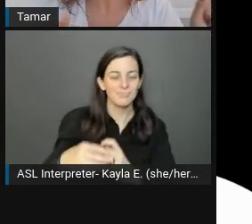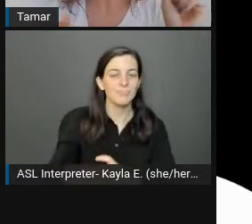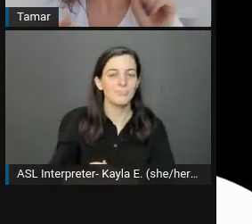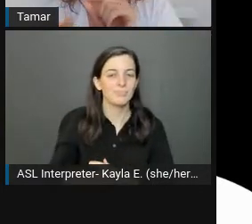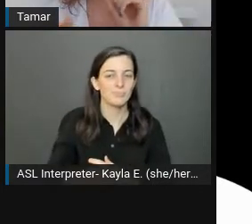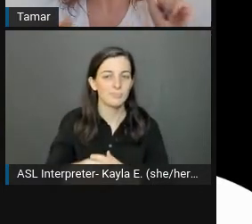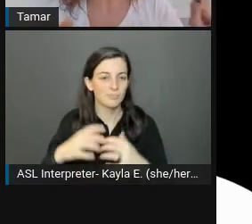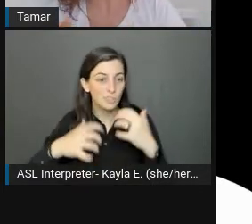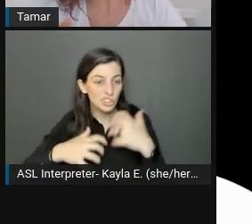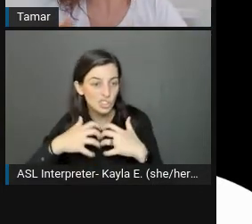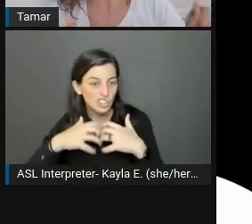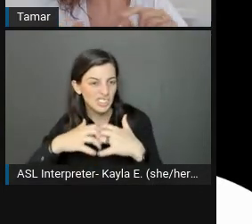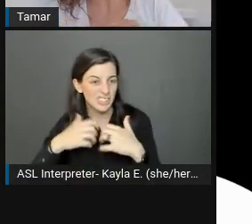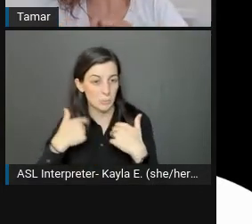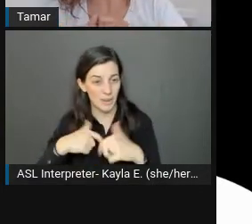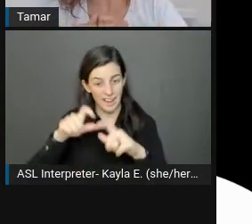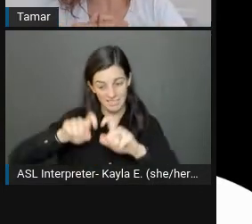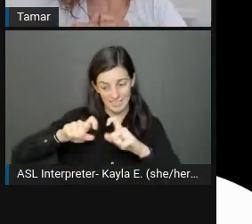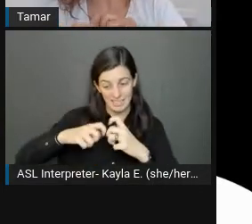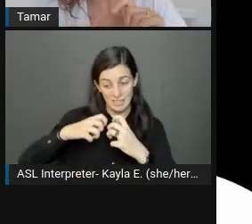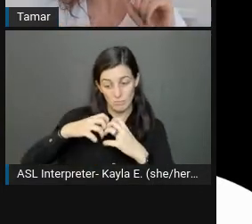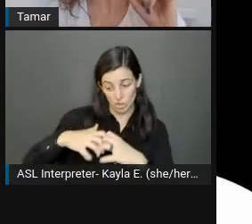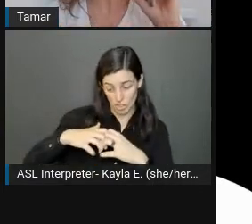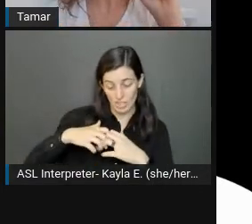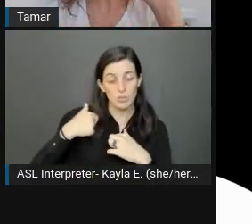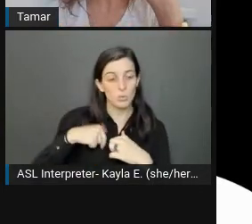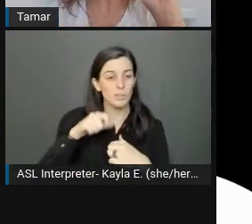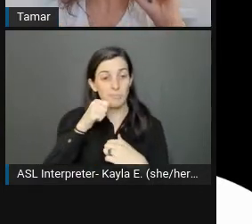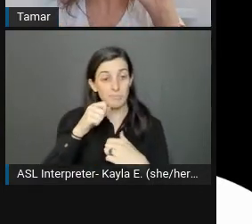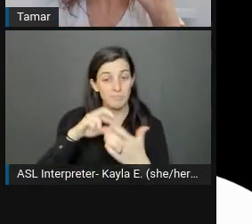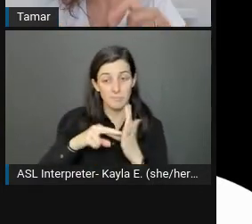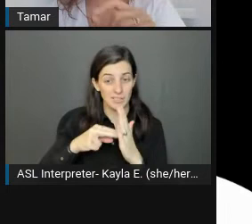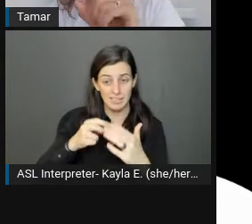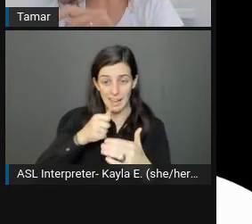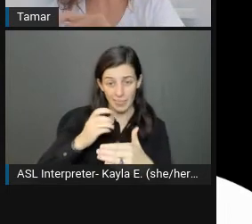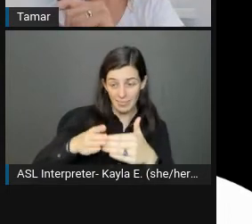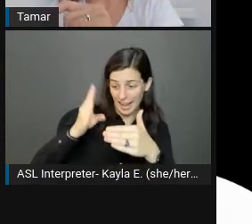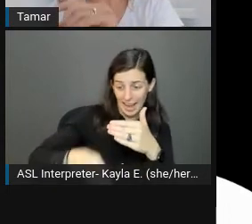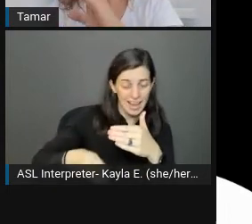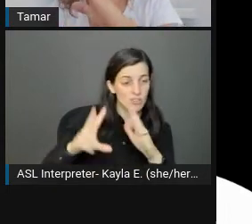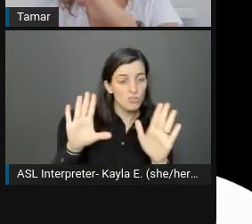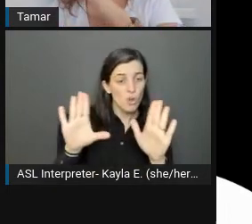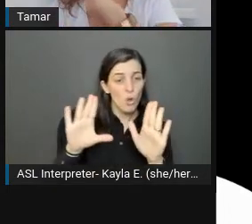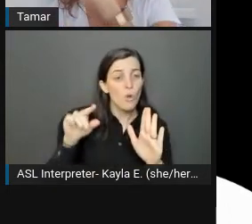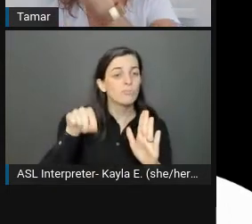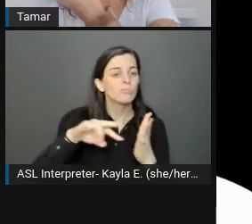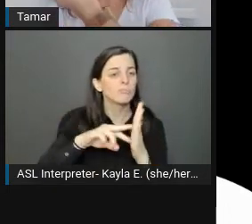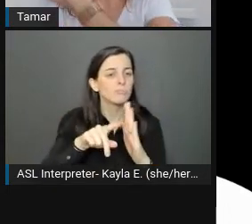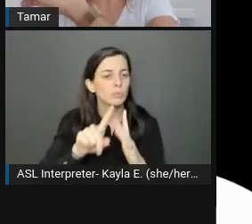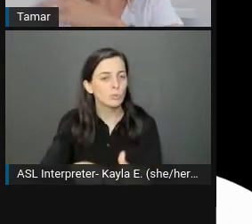This is not the be-all and end-all for accessibility testing, rather it's a really great start for them to release products